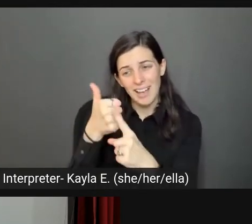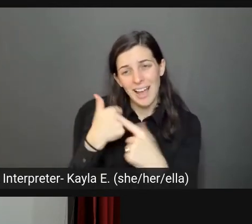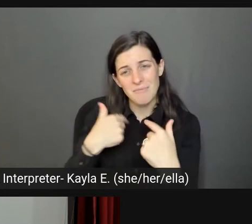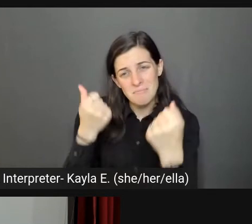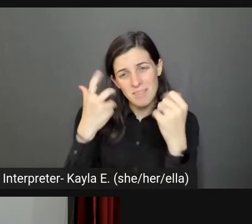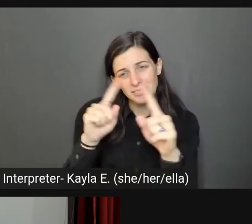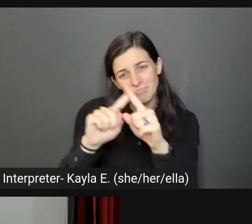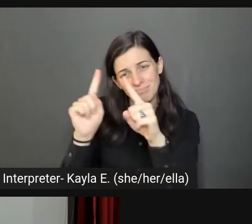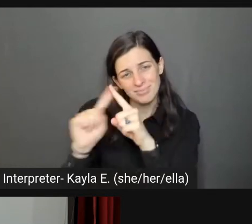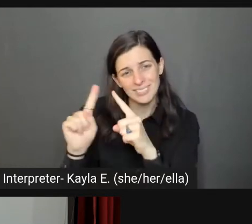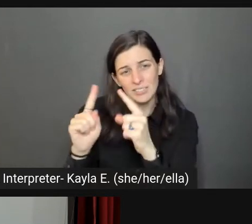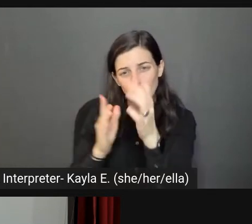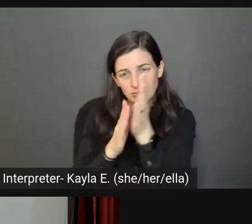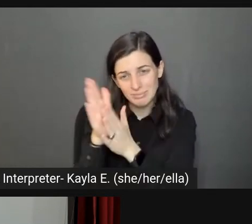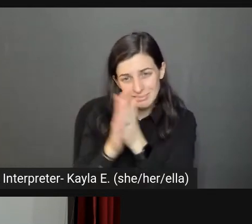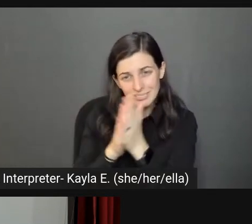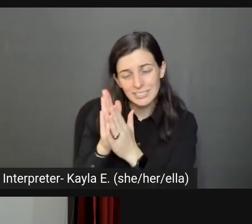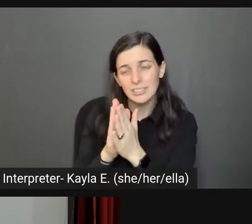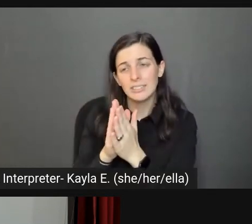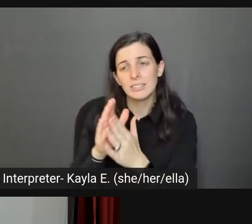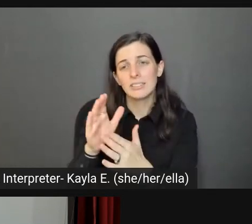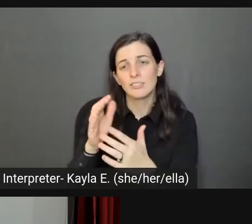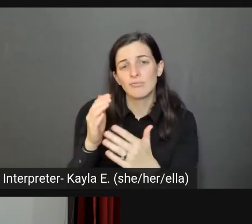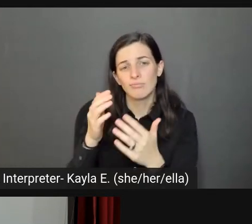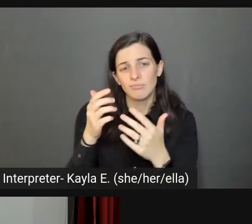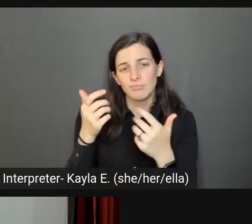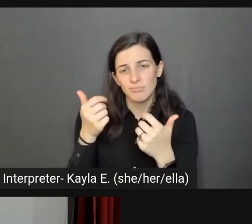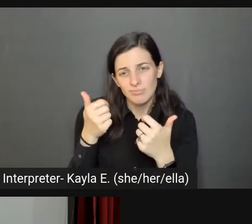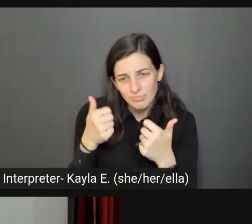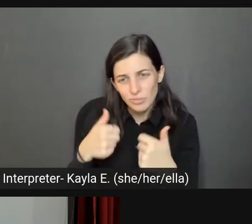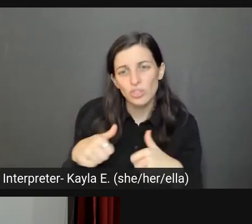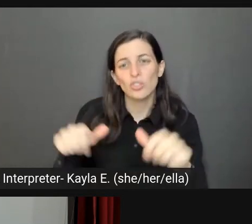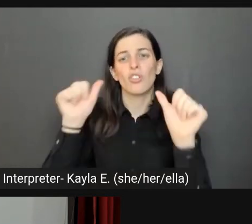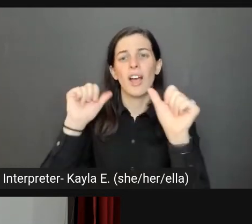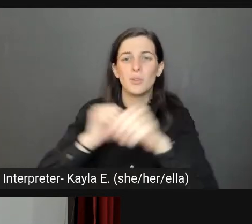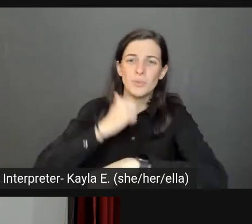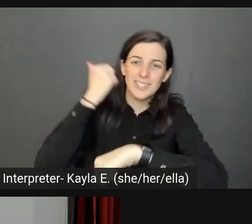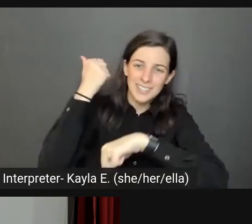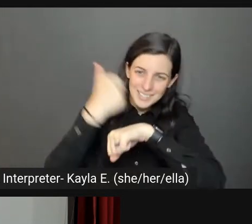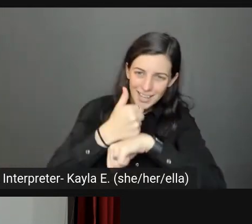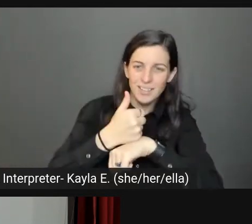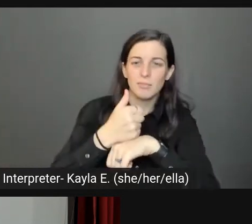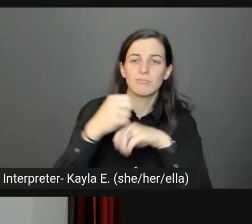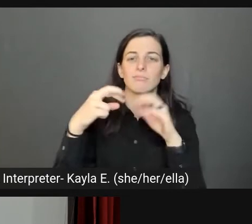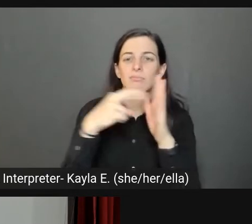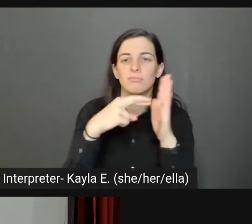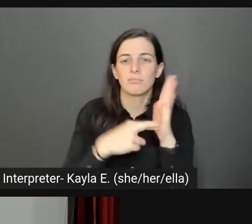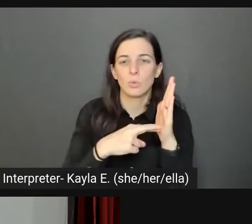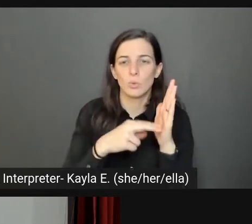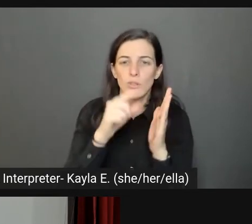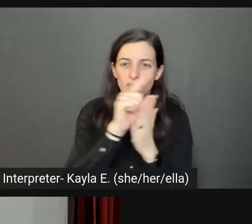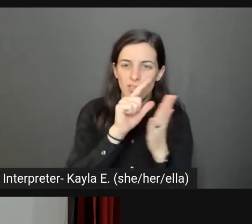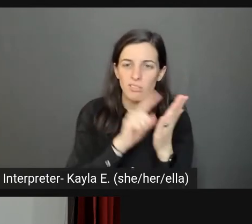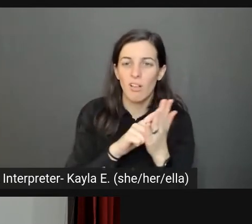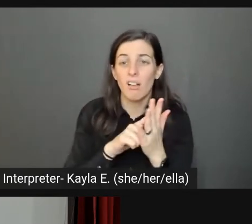to create or to implement regulation and to try to implement some sort of enforcement, but there's even more of an effort